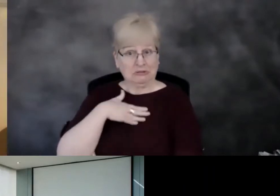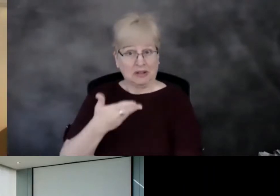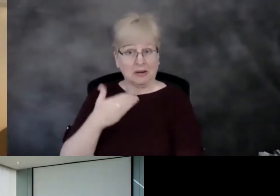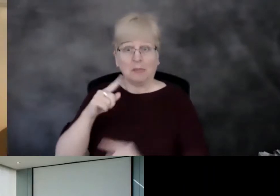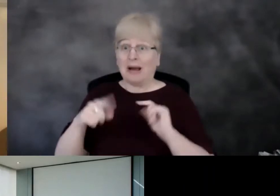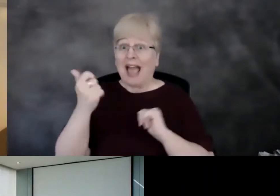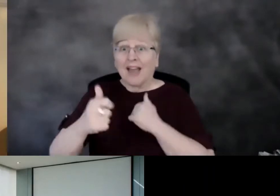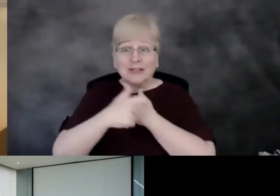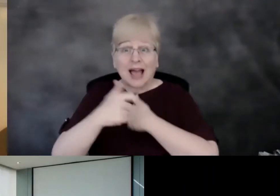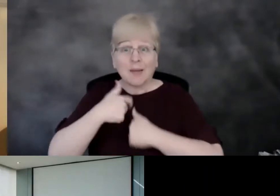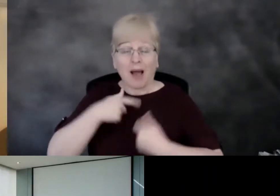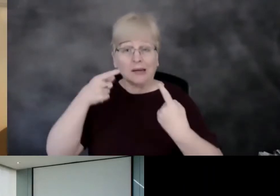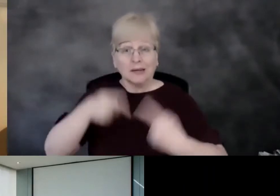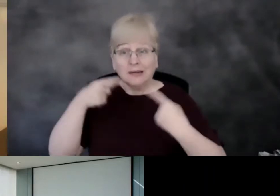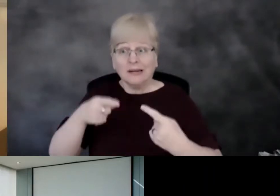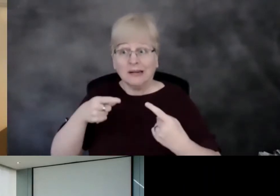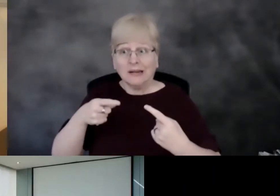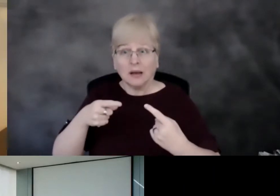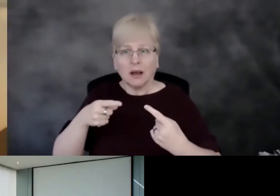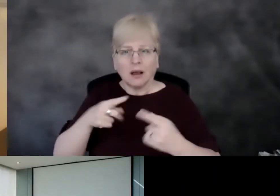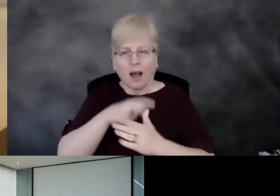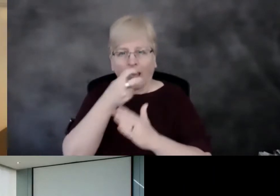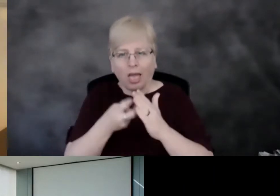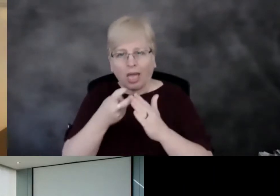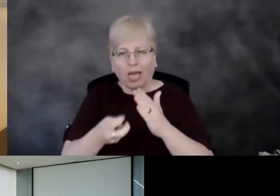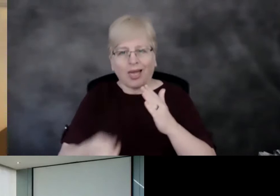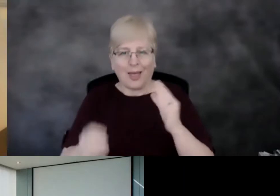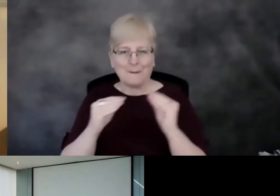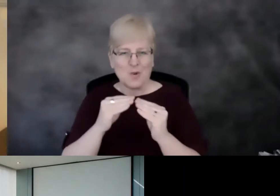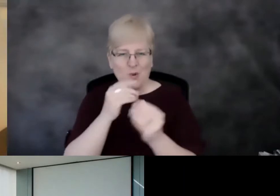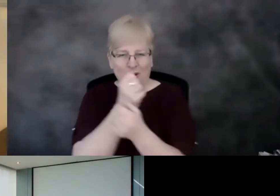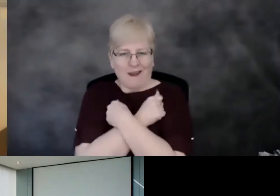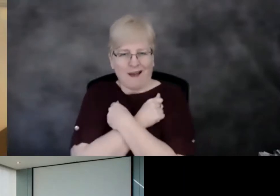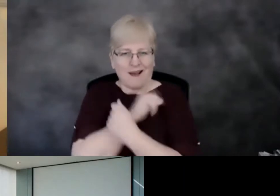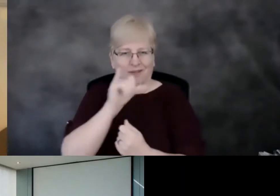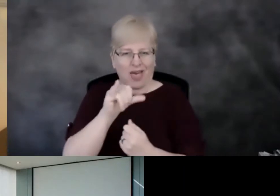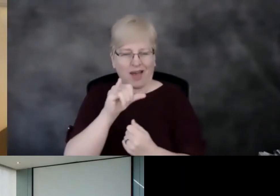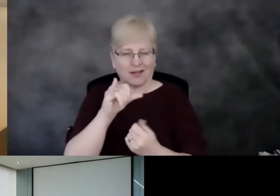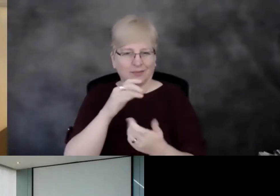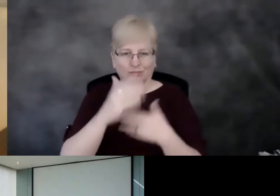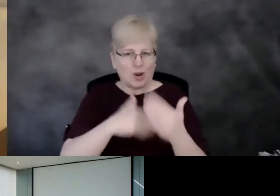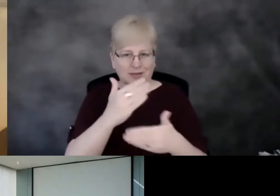with that, I love it better. 16:15:29 But we invited everyone who is presenting